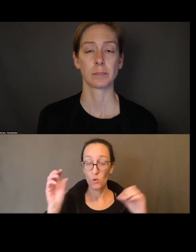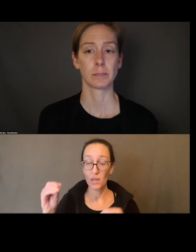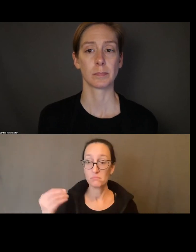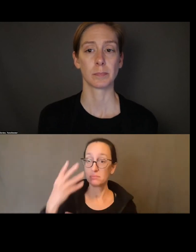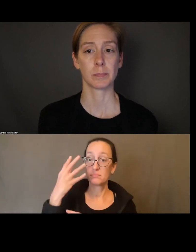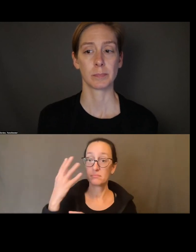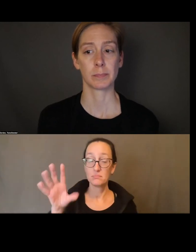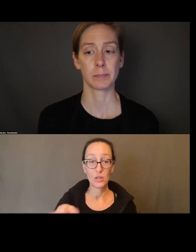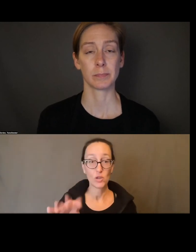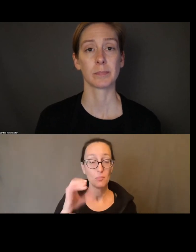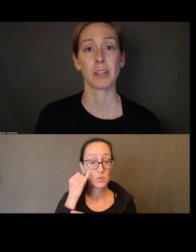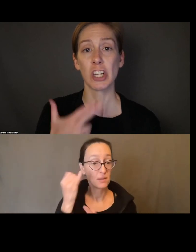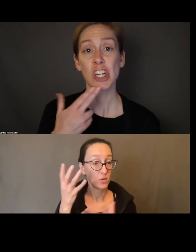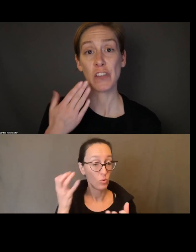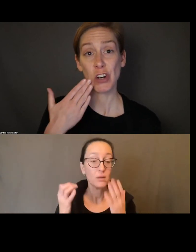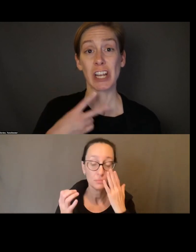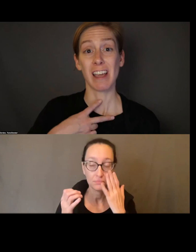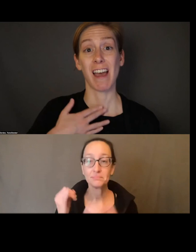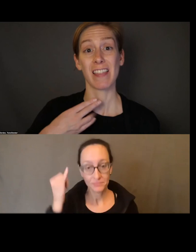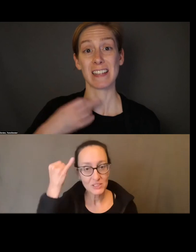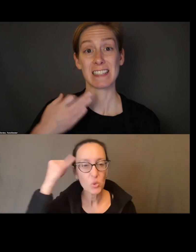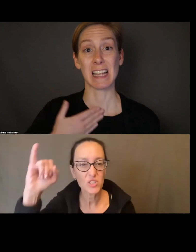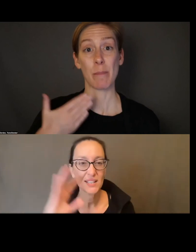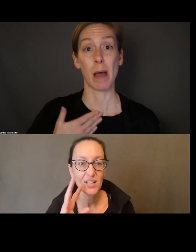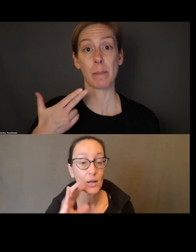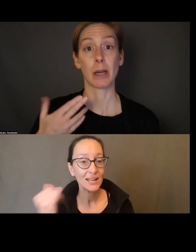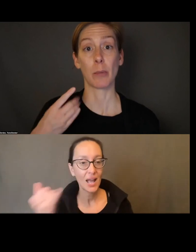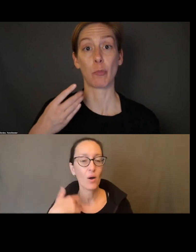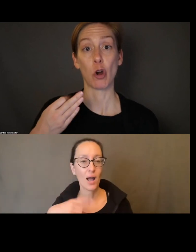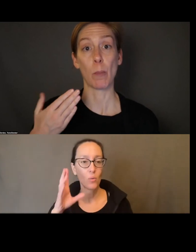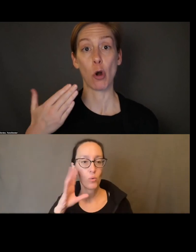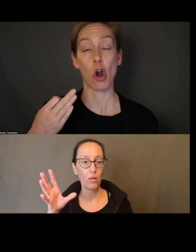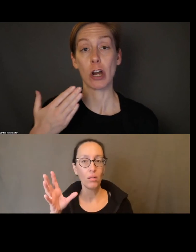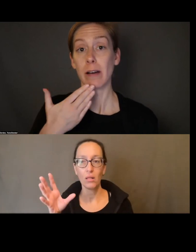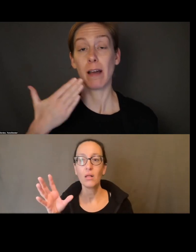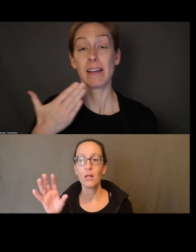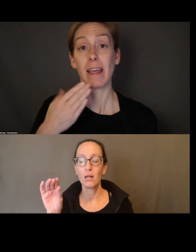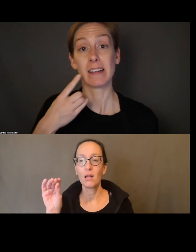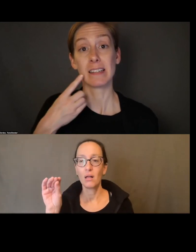[Jennifer] Yeah, at this time I'm gonna promote our attendees to panelists and that will just allow you